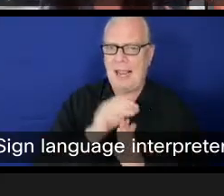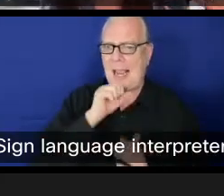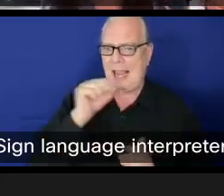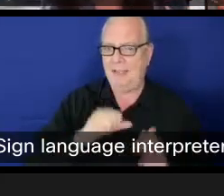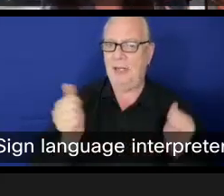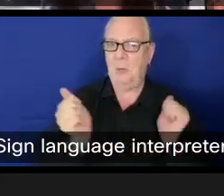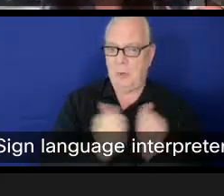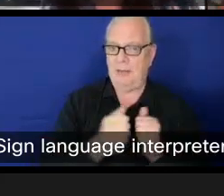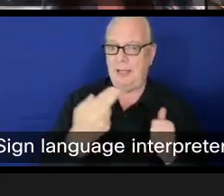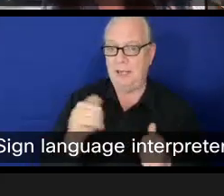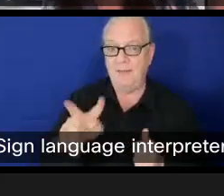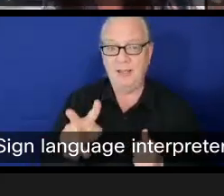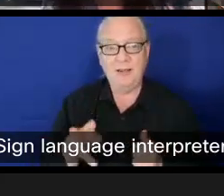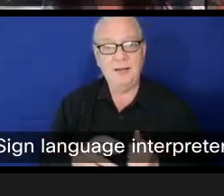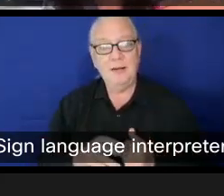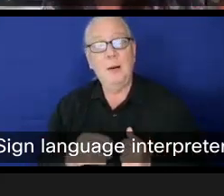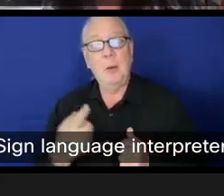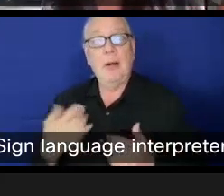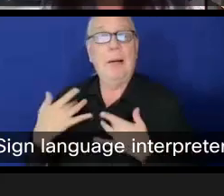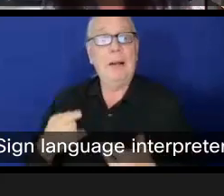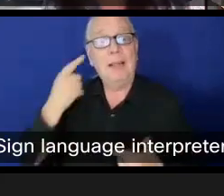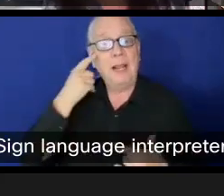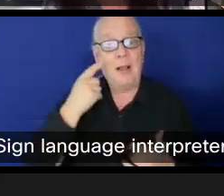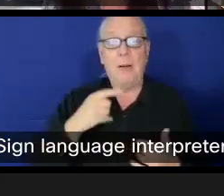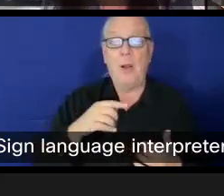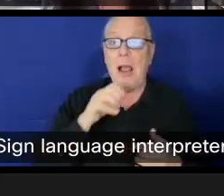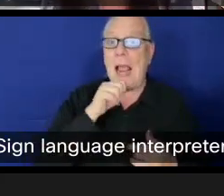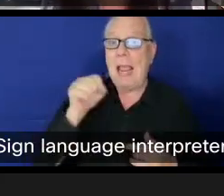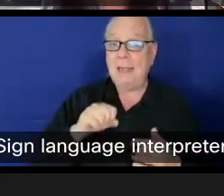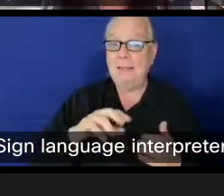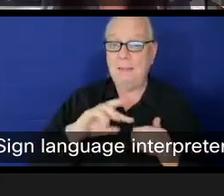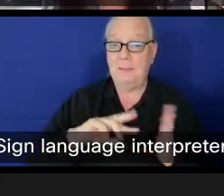of people older aging as 50 and older as both Bridgette and I